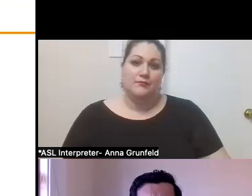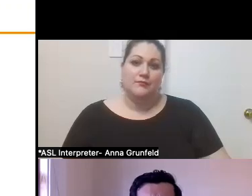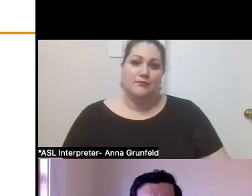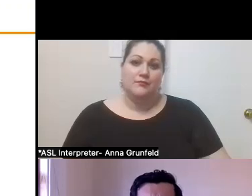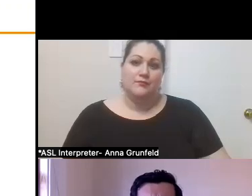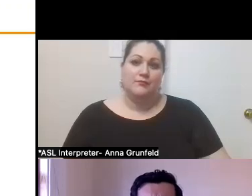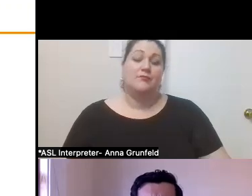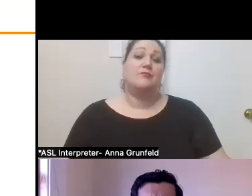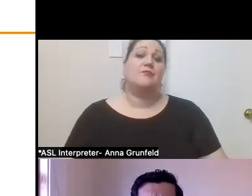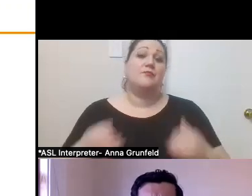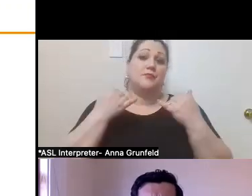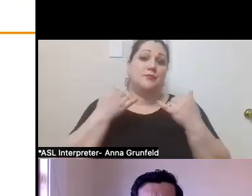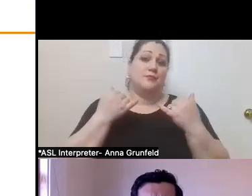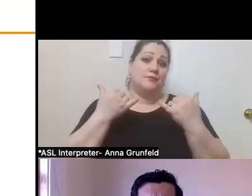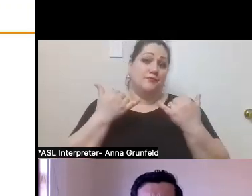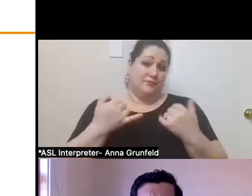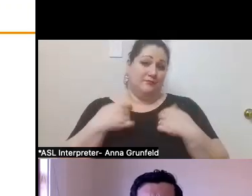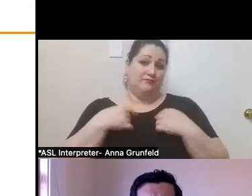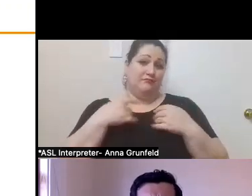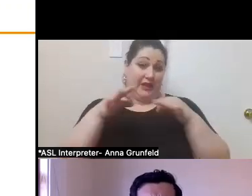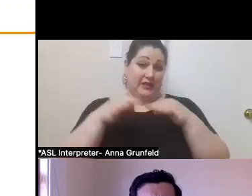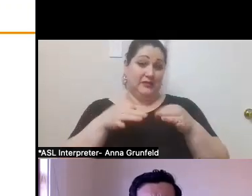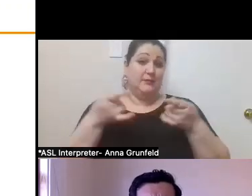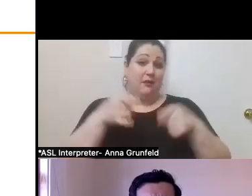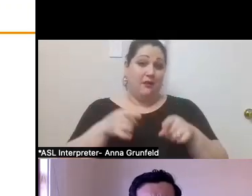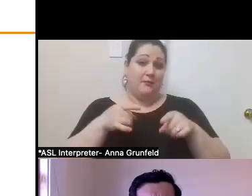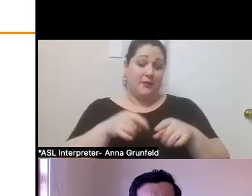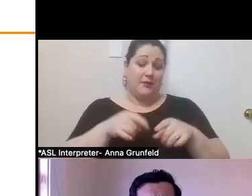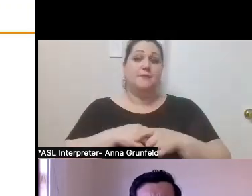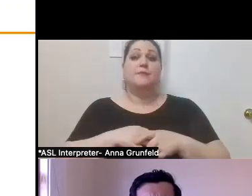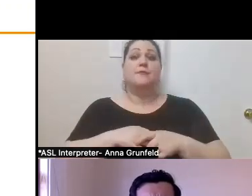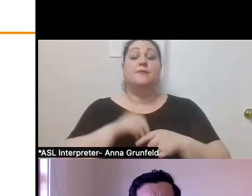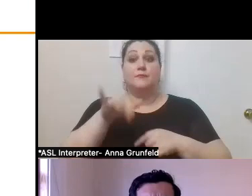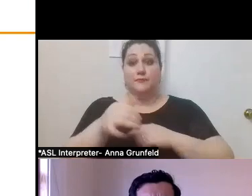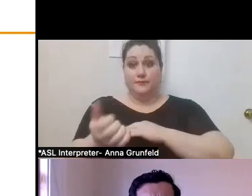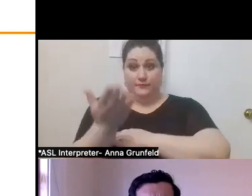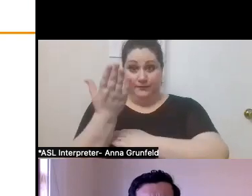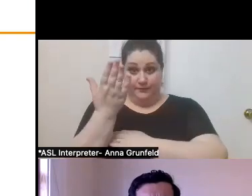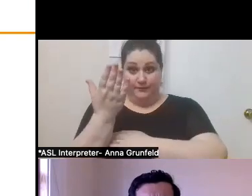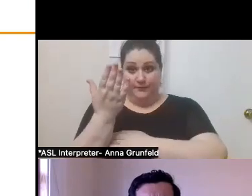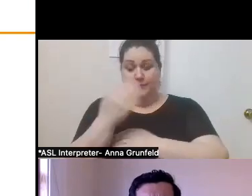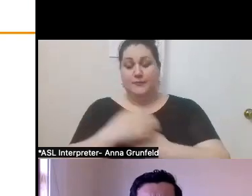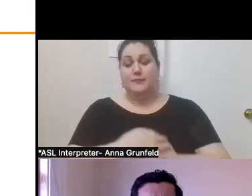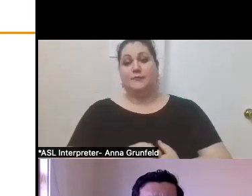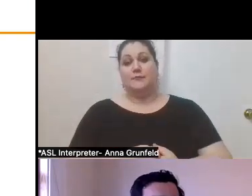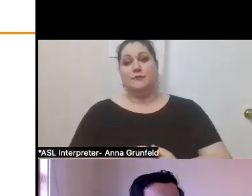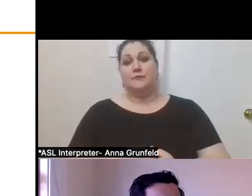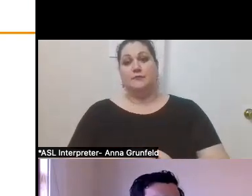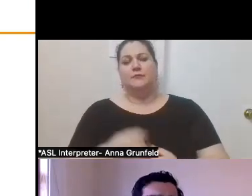So that morning I, I remember it very well.